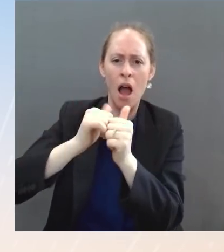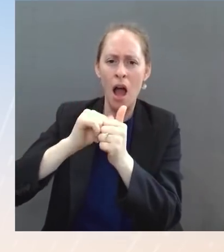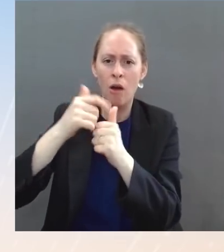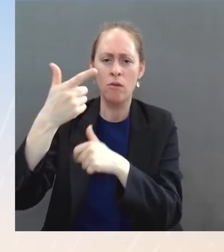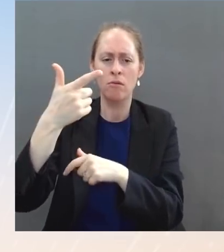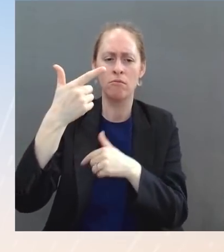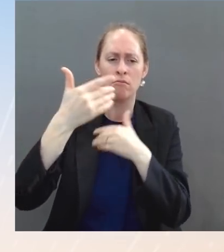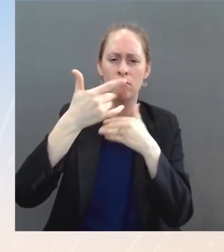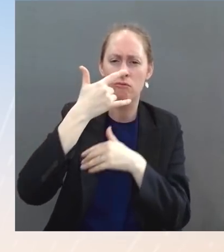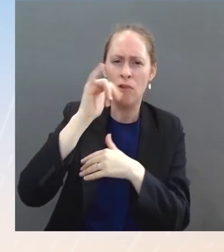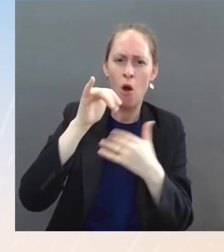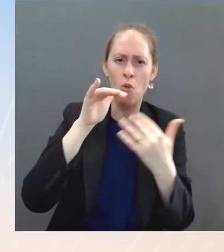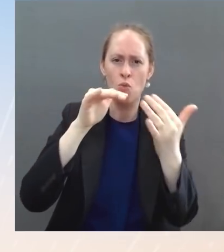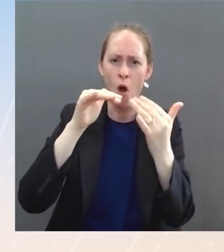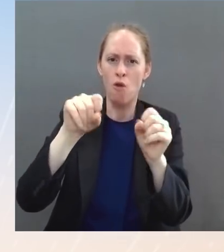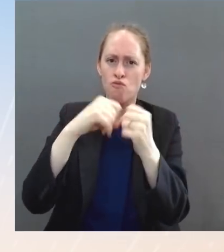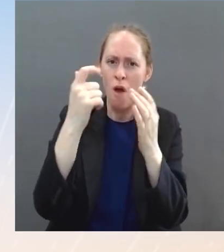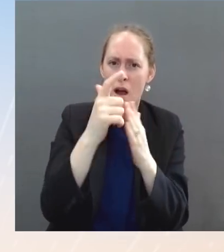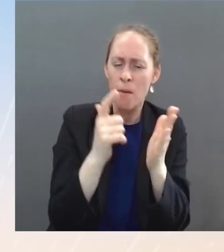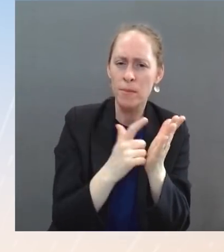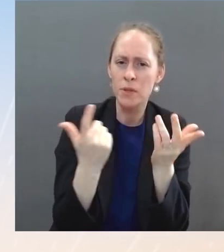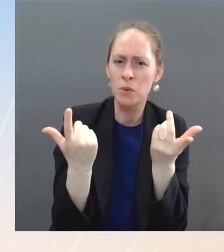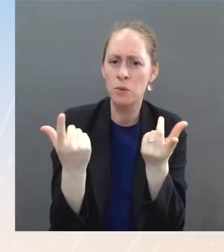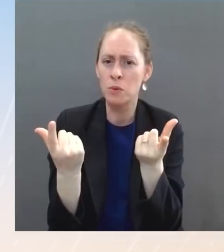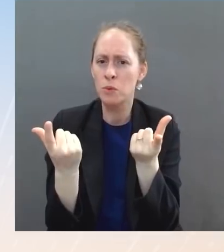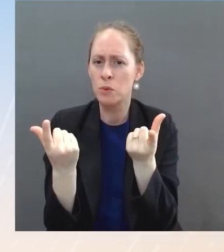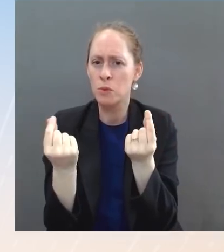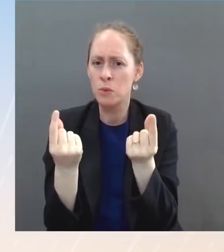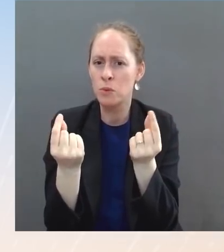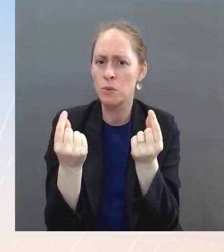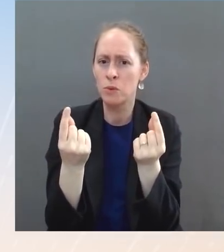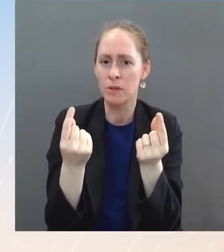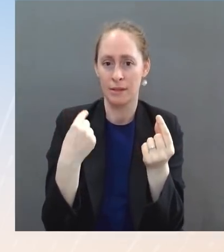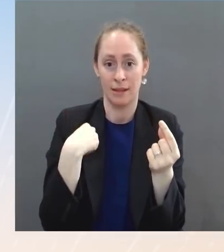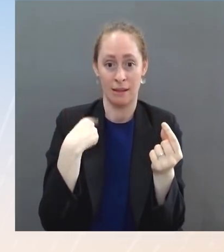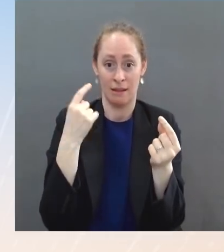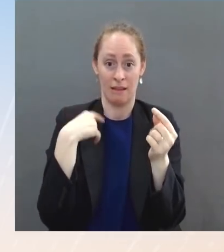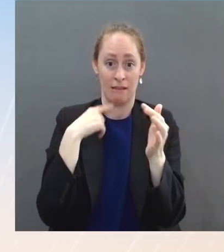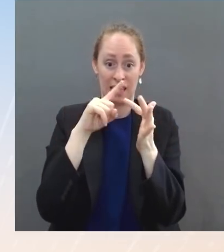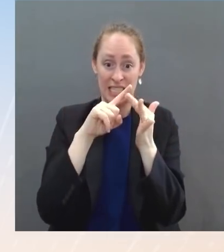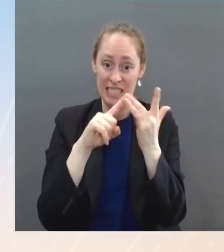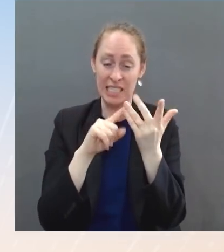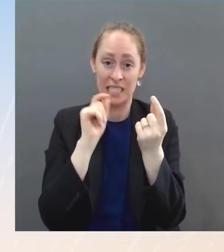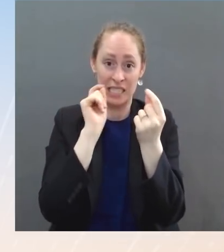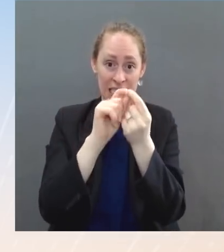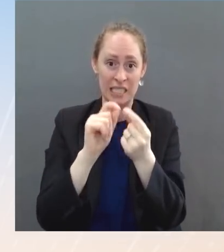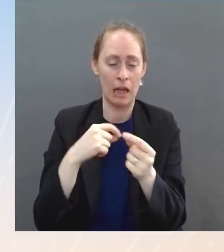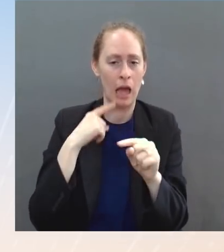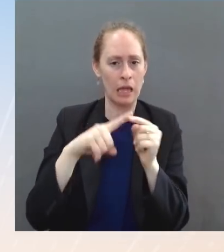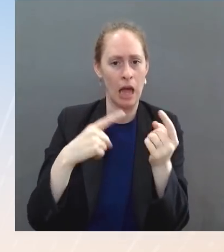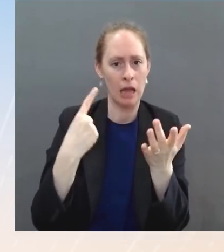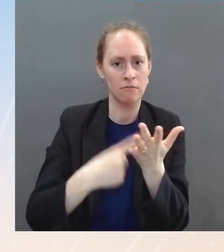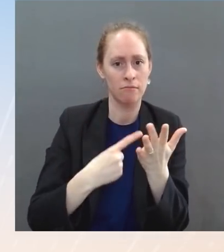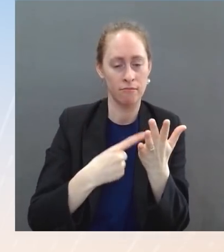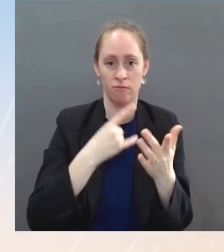or what steps would be taken through -- through an international legal process. So, that's not quite where we're at right now, Peter,